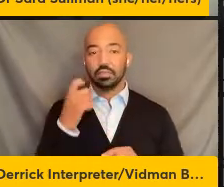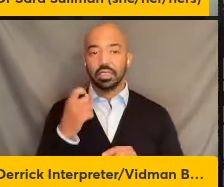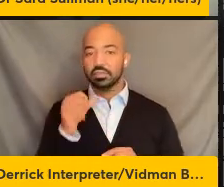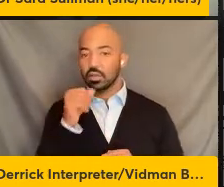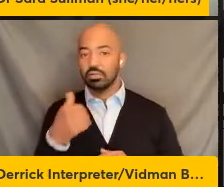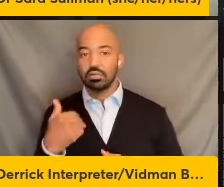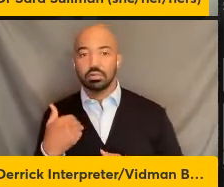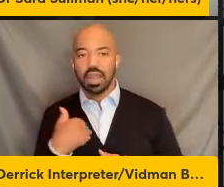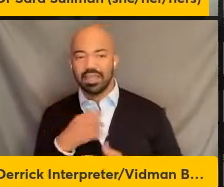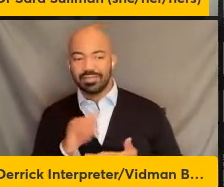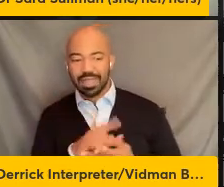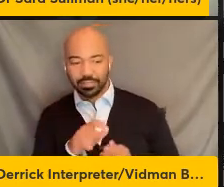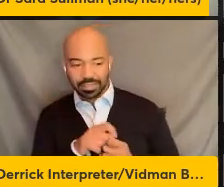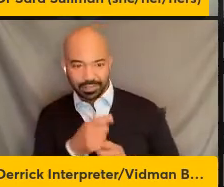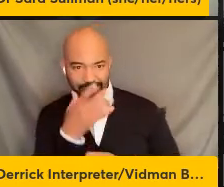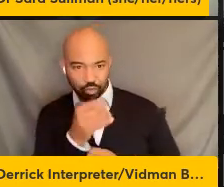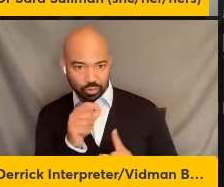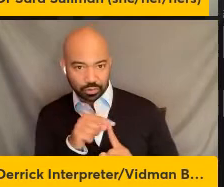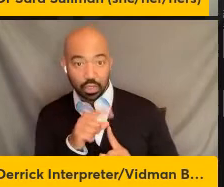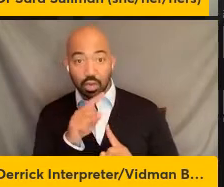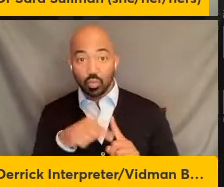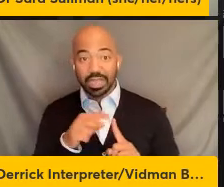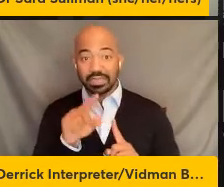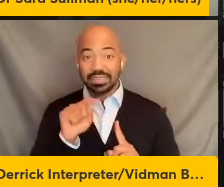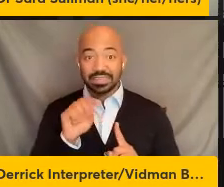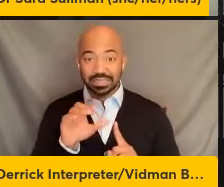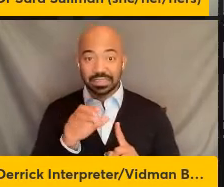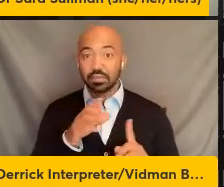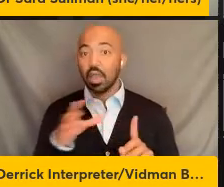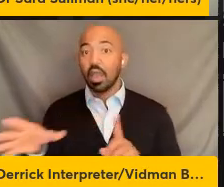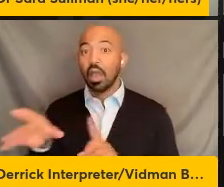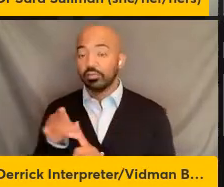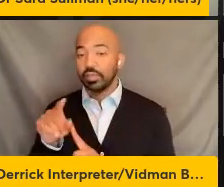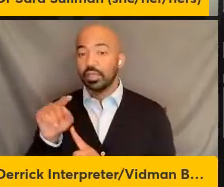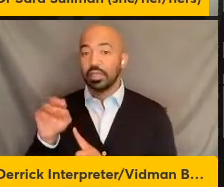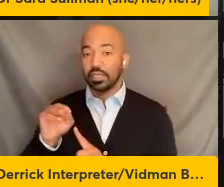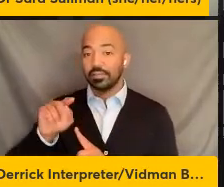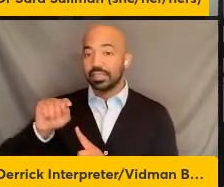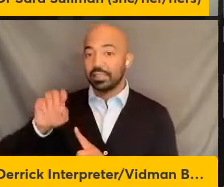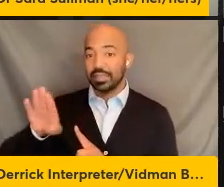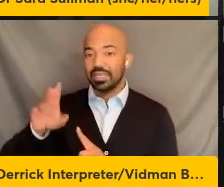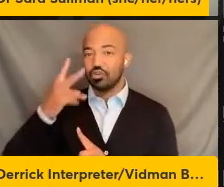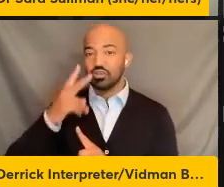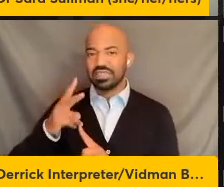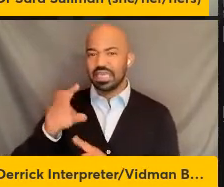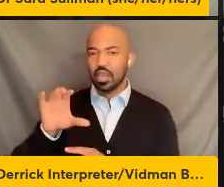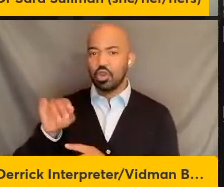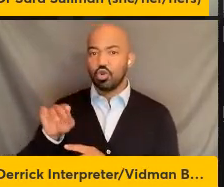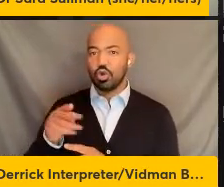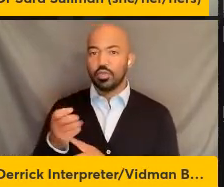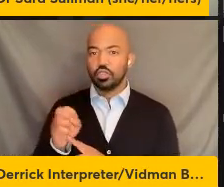interest. But once these theses are infected with MTB, you can see some chromatin remodeling as well as transcription factor